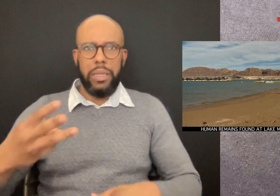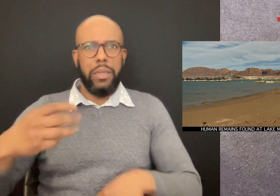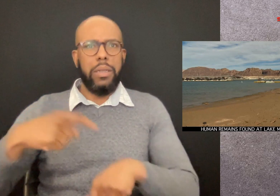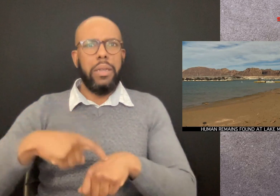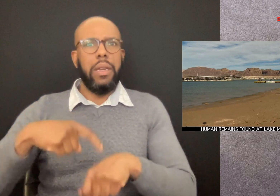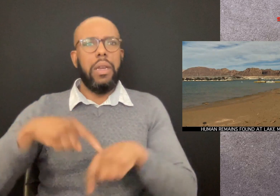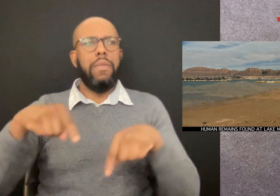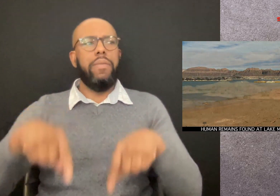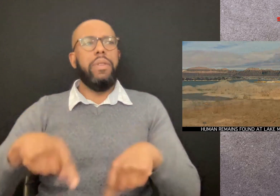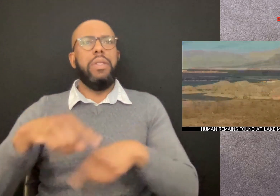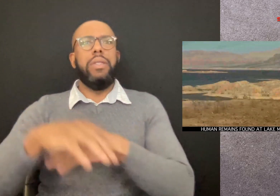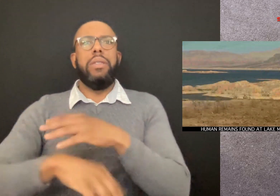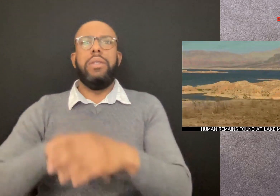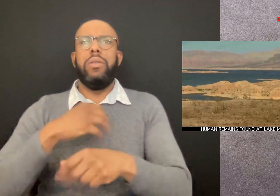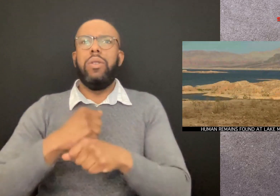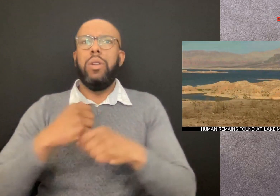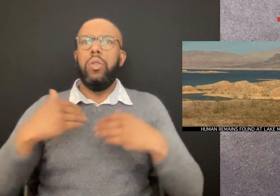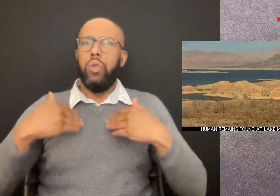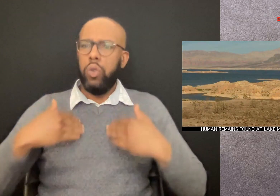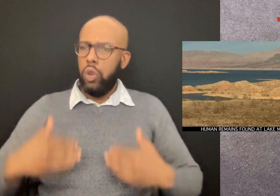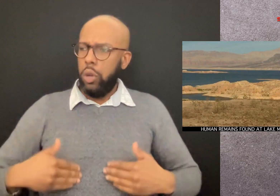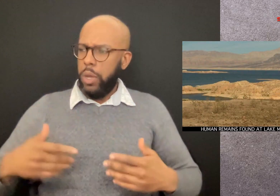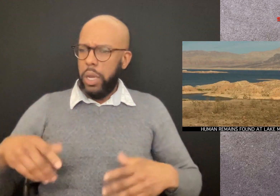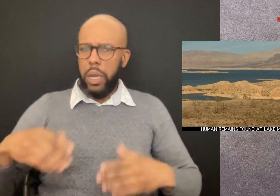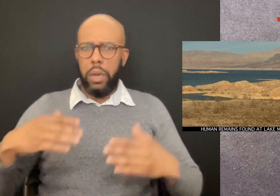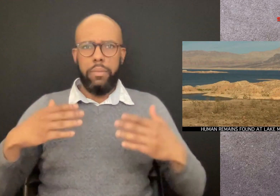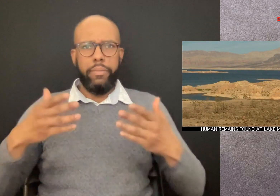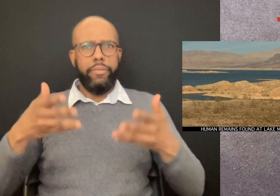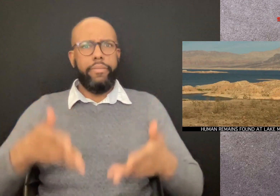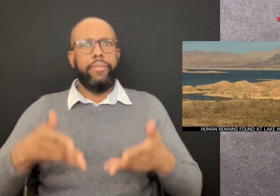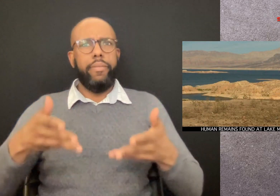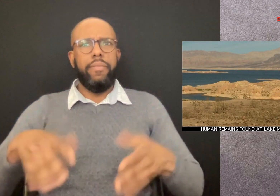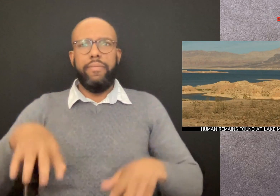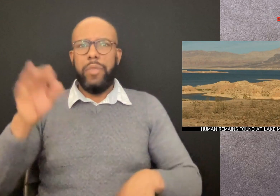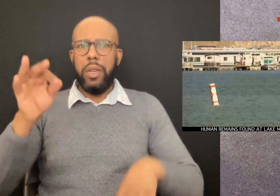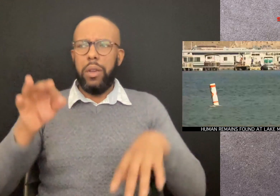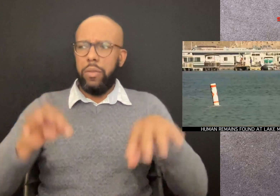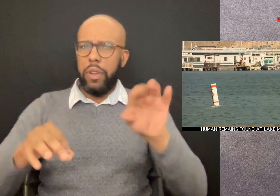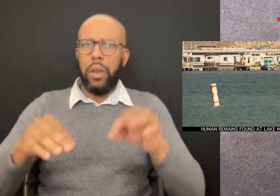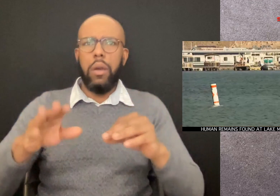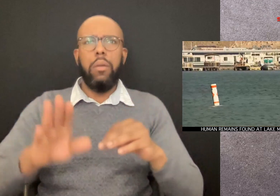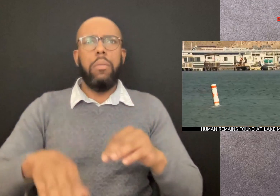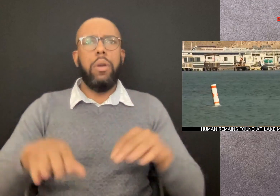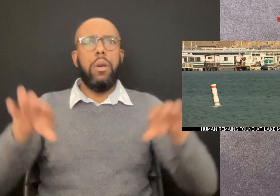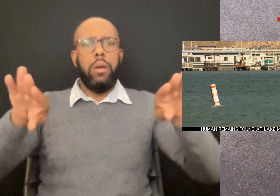For the sixth time this year. Human remains have been found at the bottom of Lake Mead in Nevada.